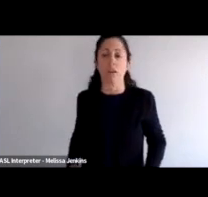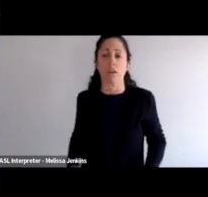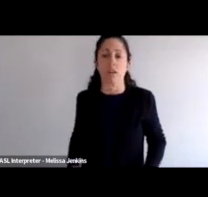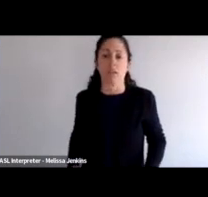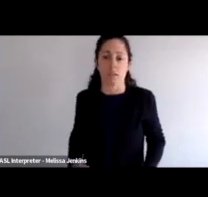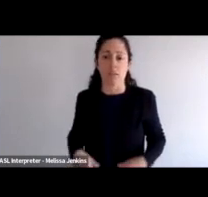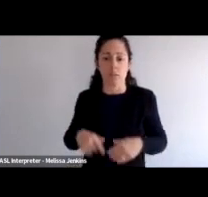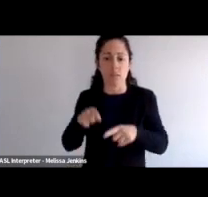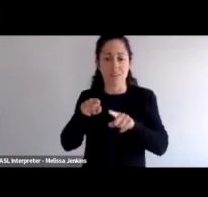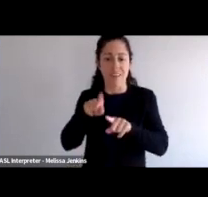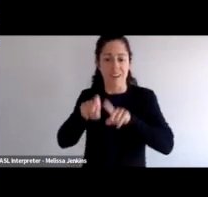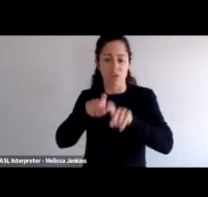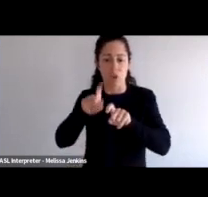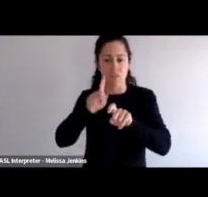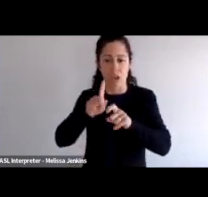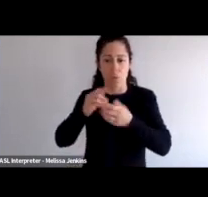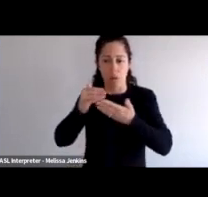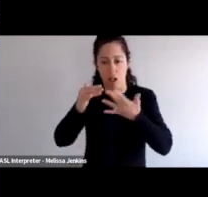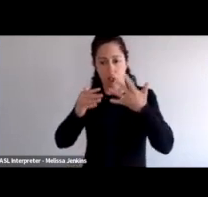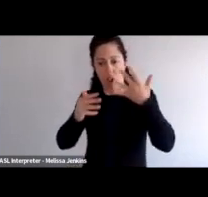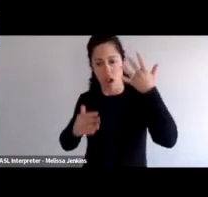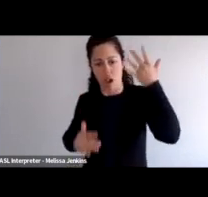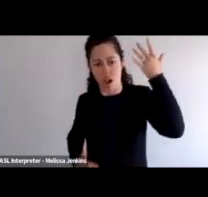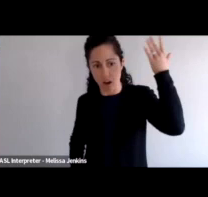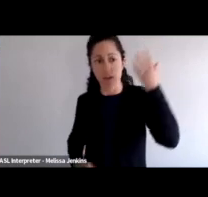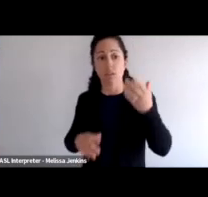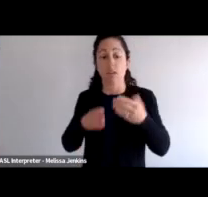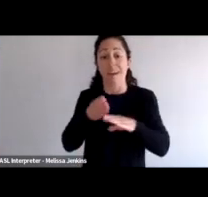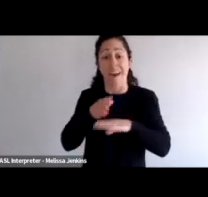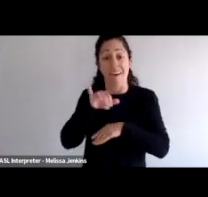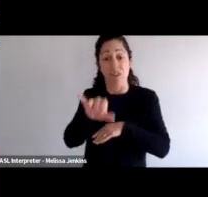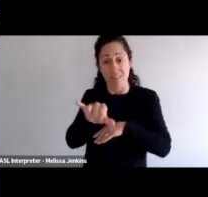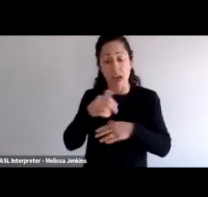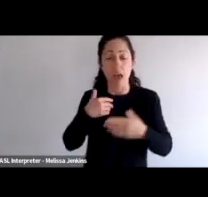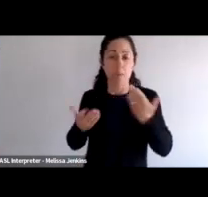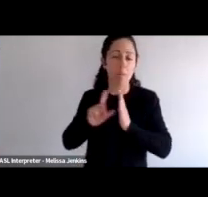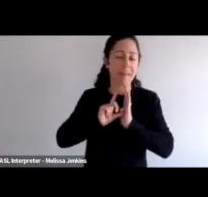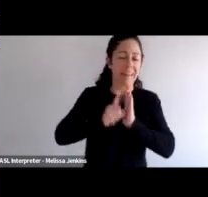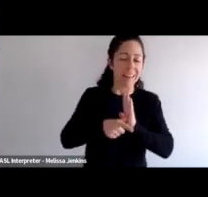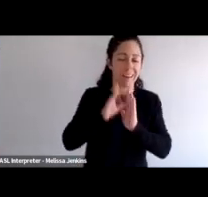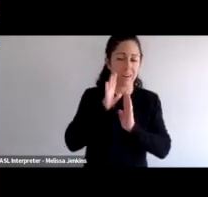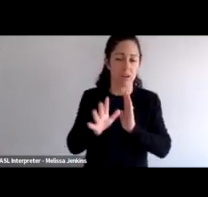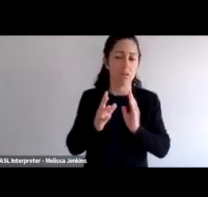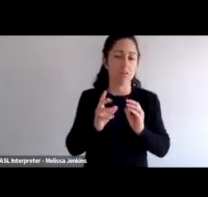From there, additional surveys will, may be added to your dashboard which is represented on the